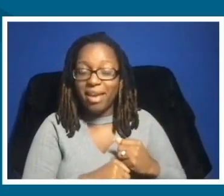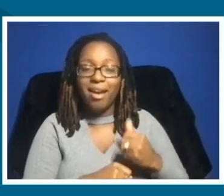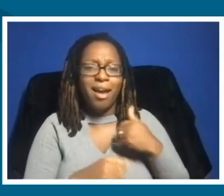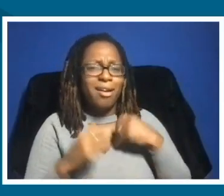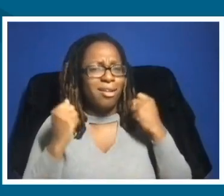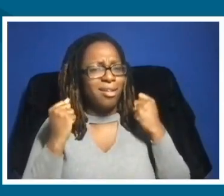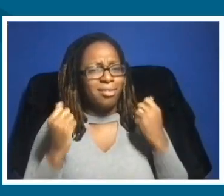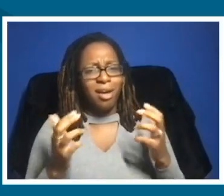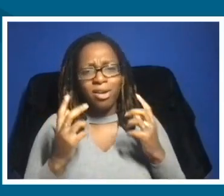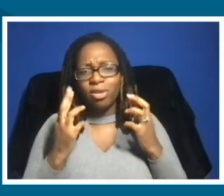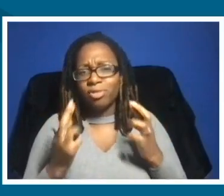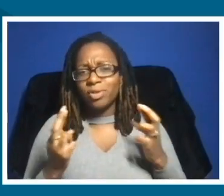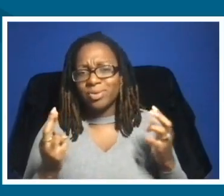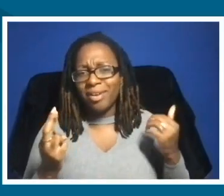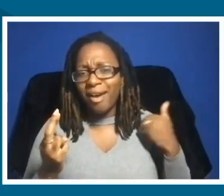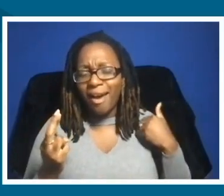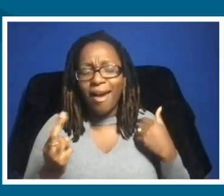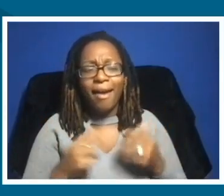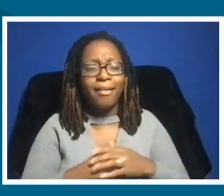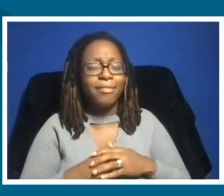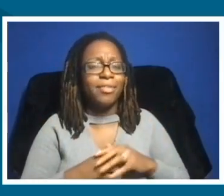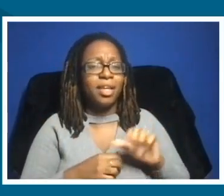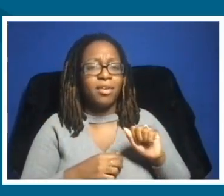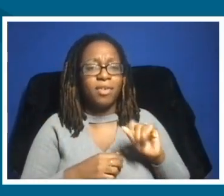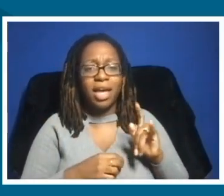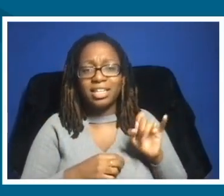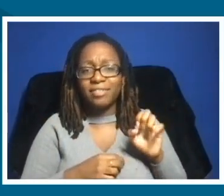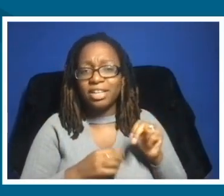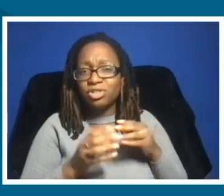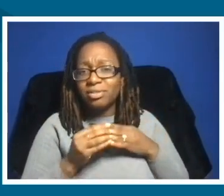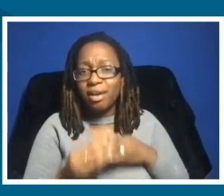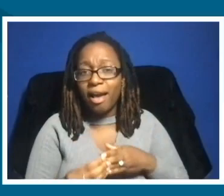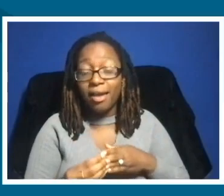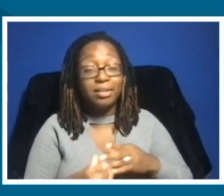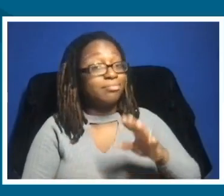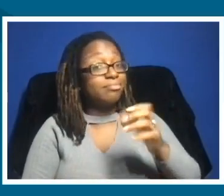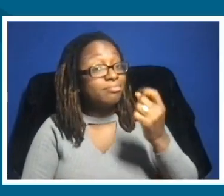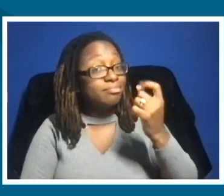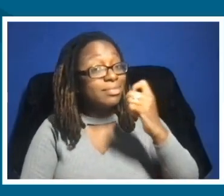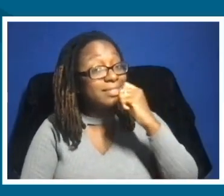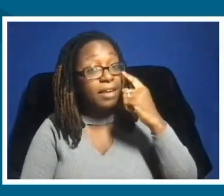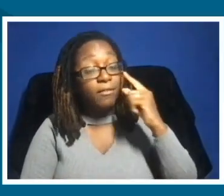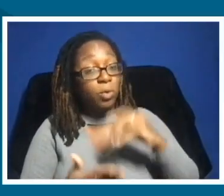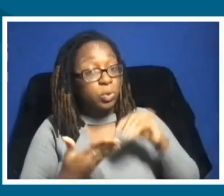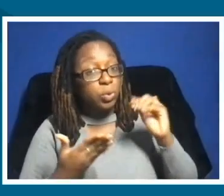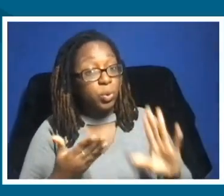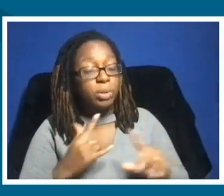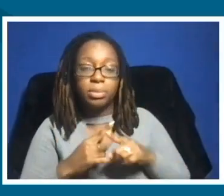it has even like a little activation guide it's not for students but it you